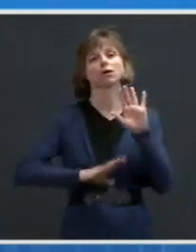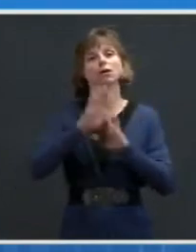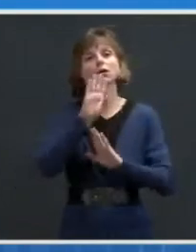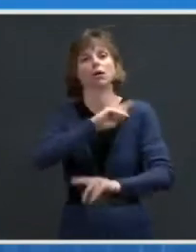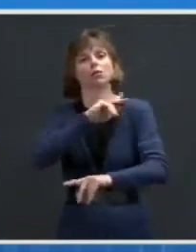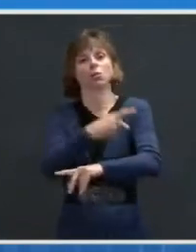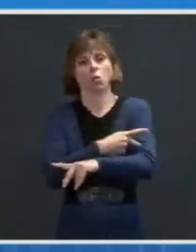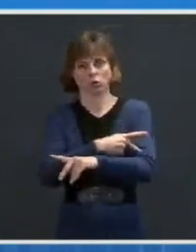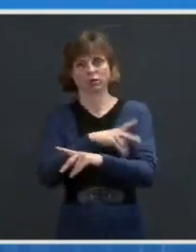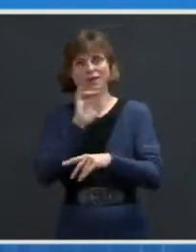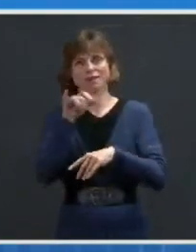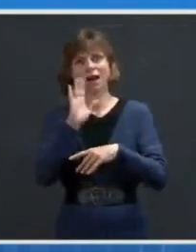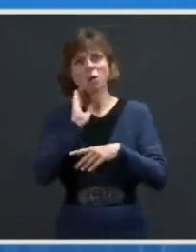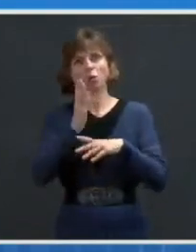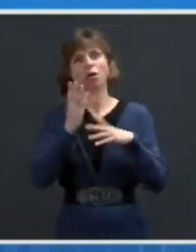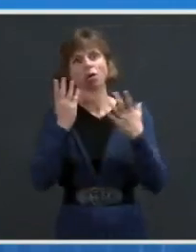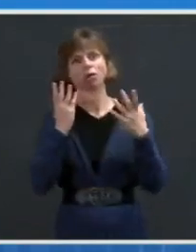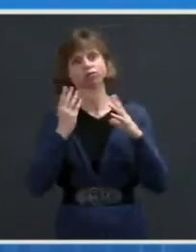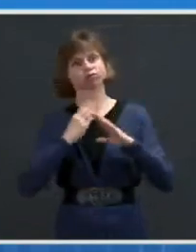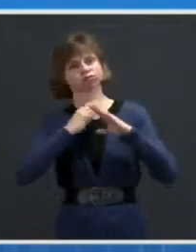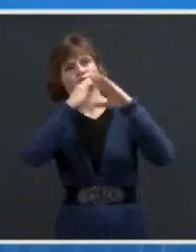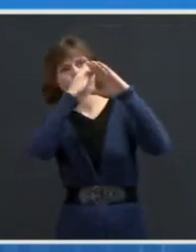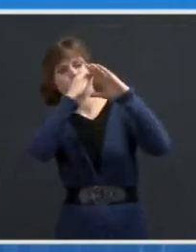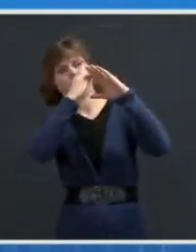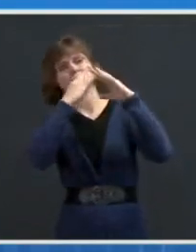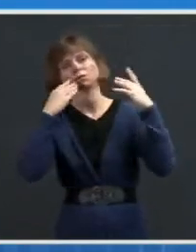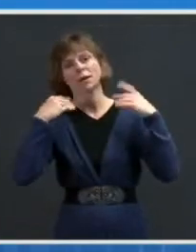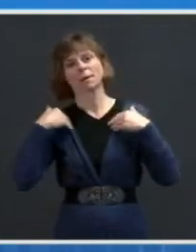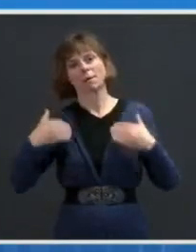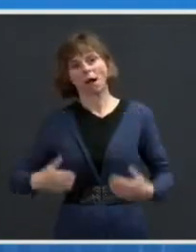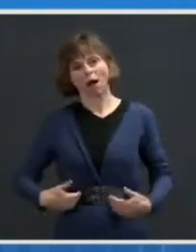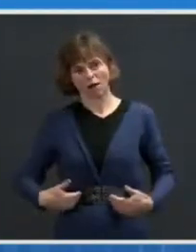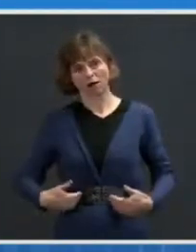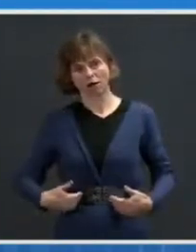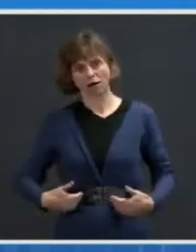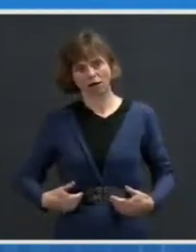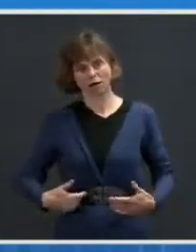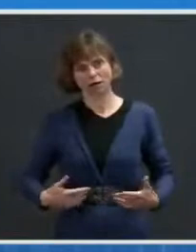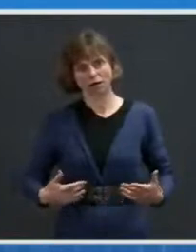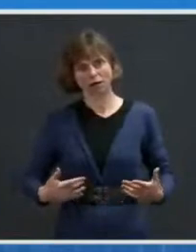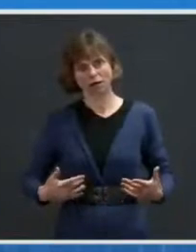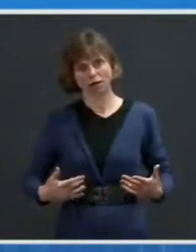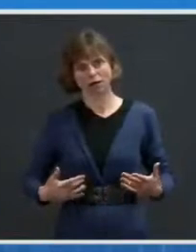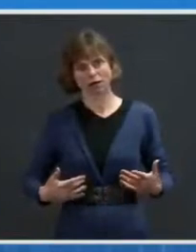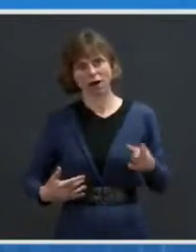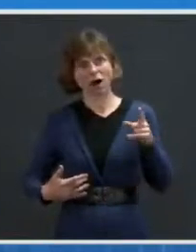BOTH OF THE VACCINES RESULT IN